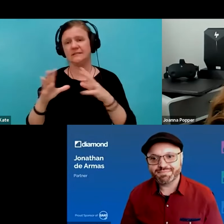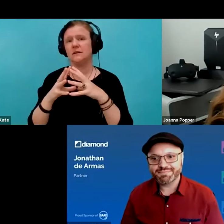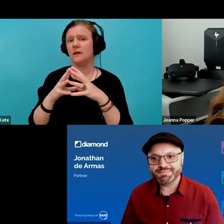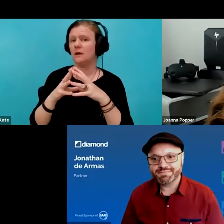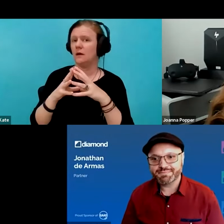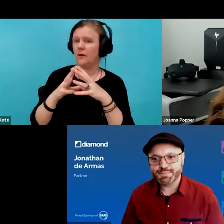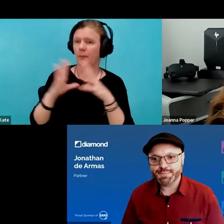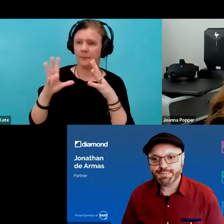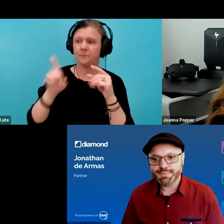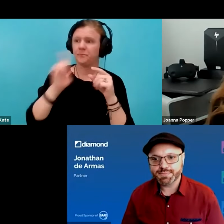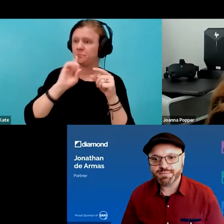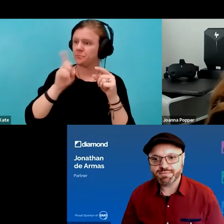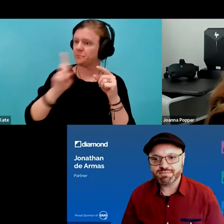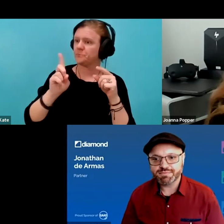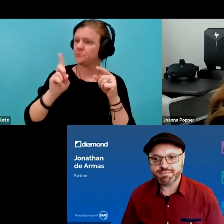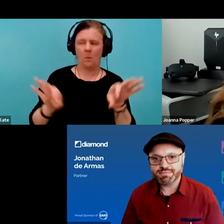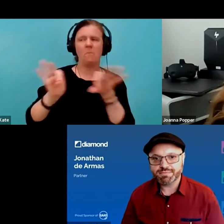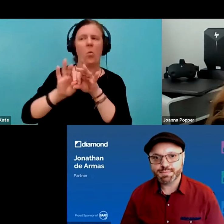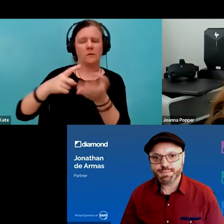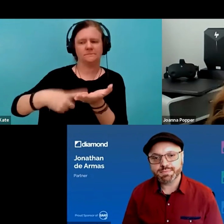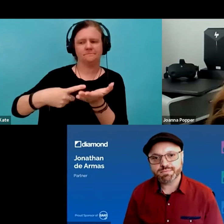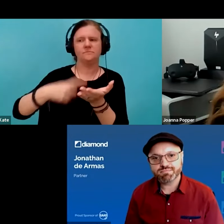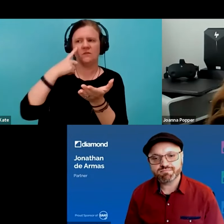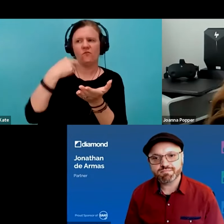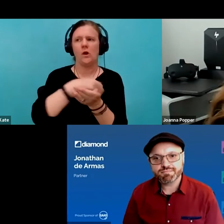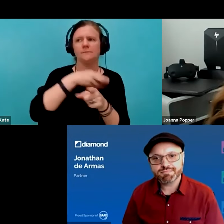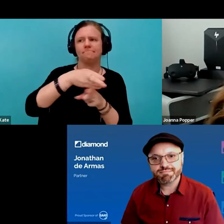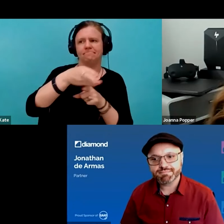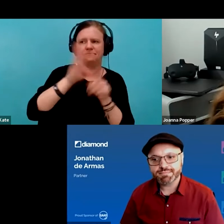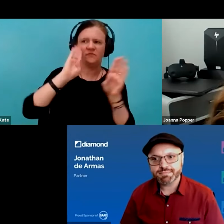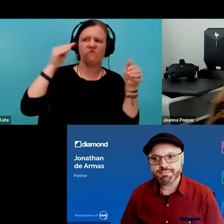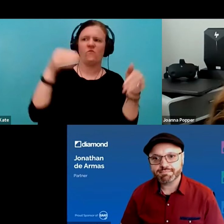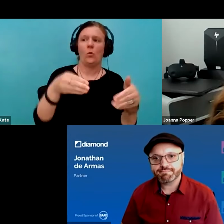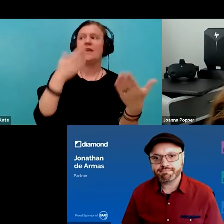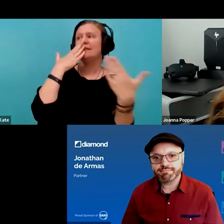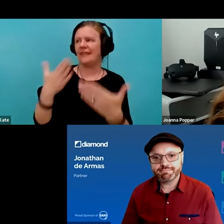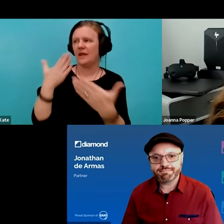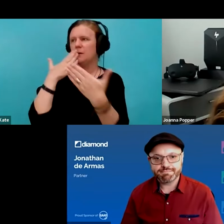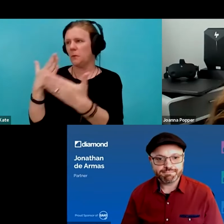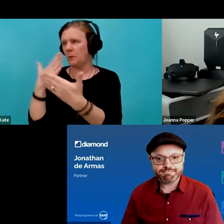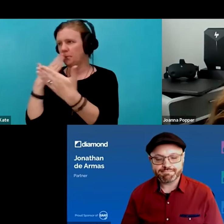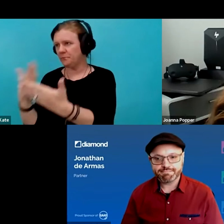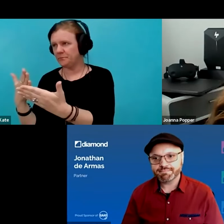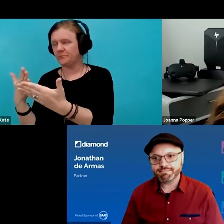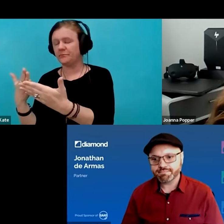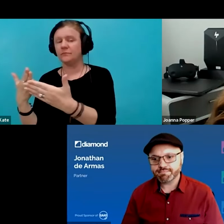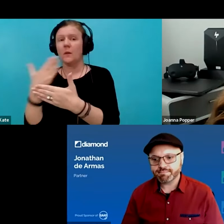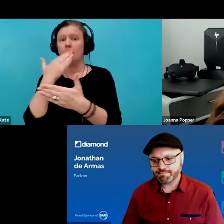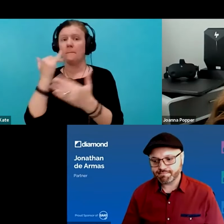Joanna Popper: Really, really important things for for the industry to be focused on to thank you all. Best way to follow up with me.